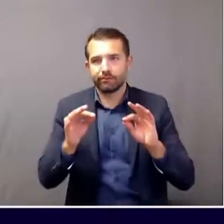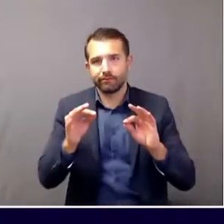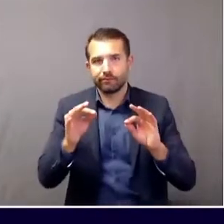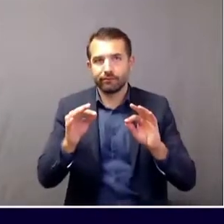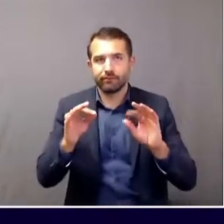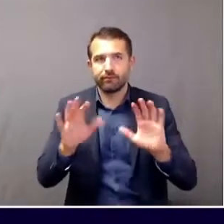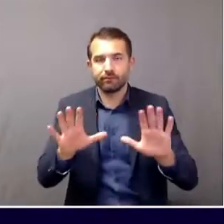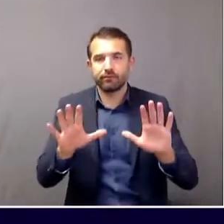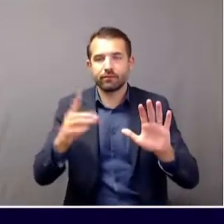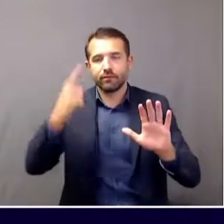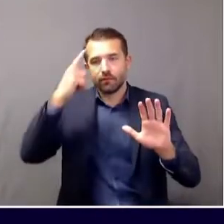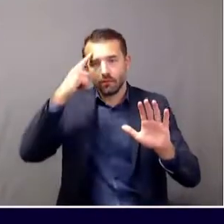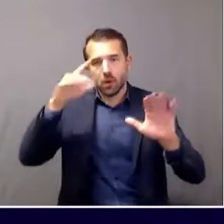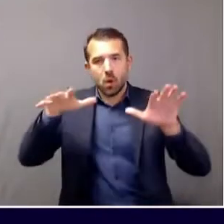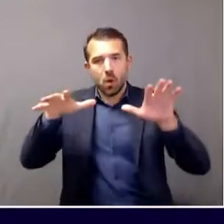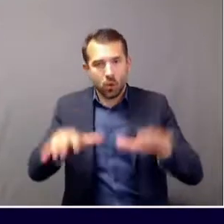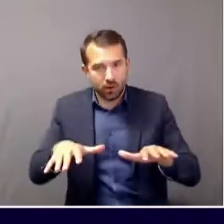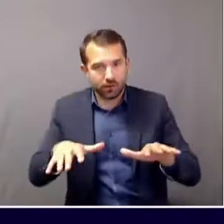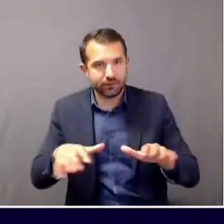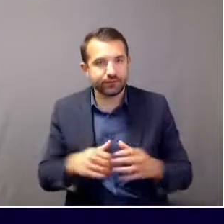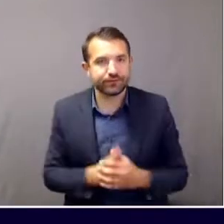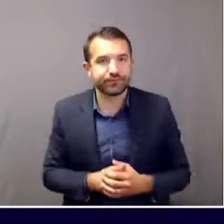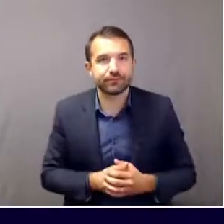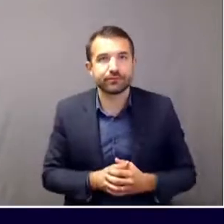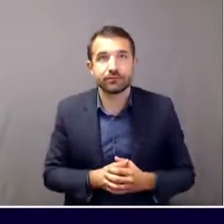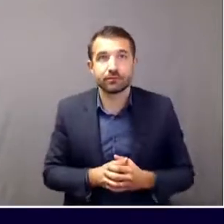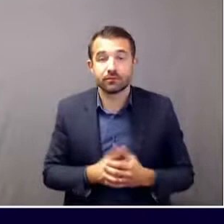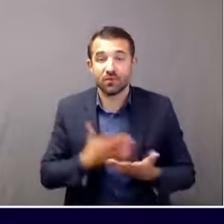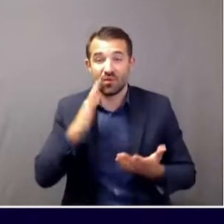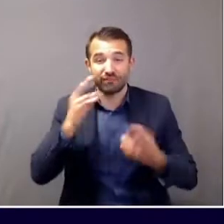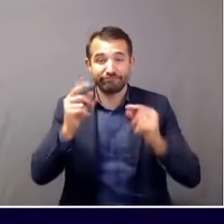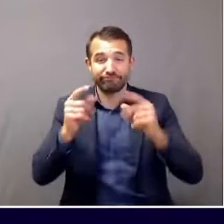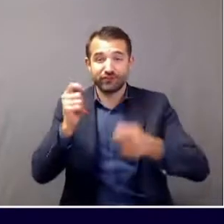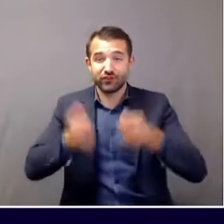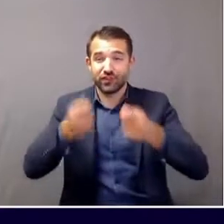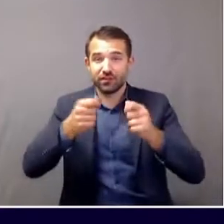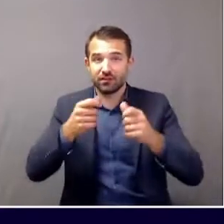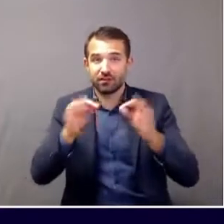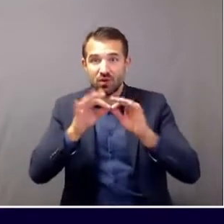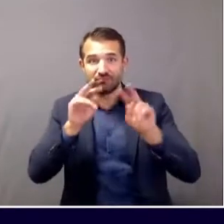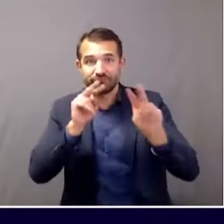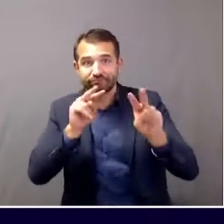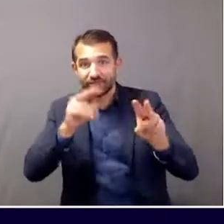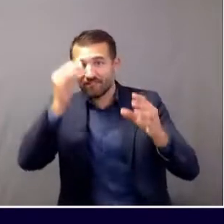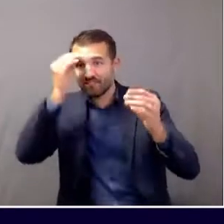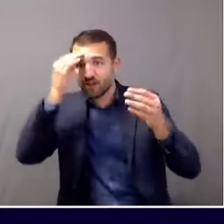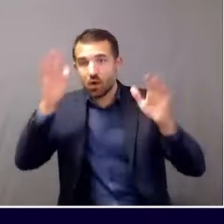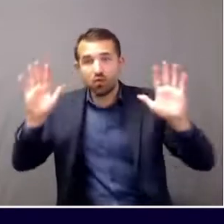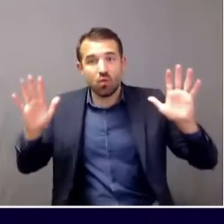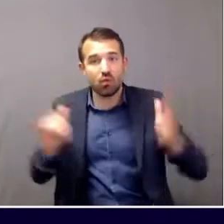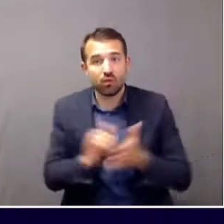quick moving factors in mind as